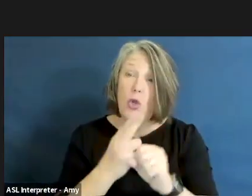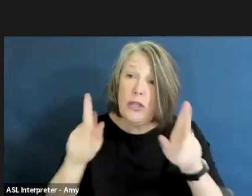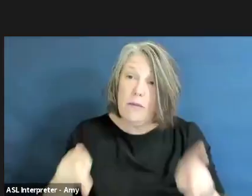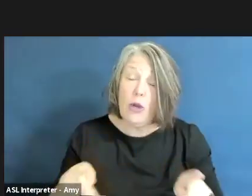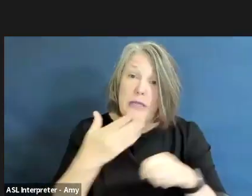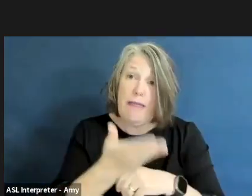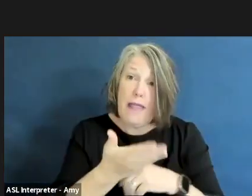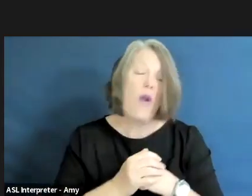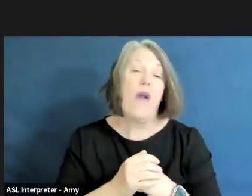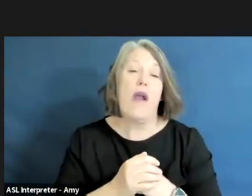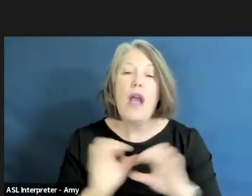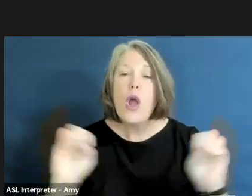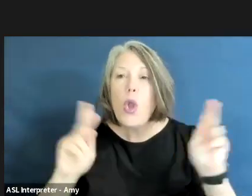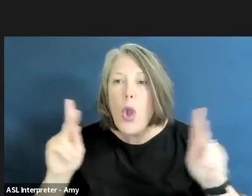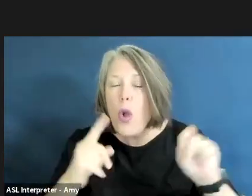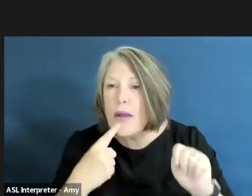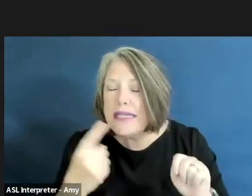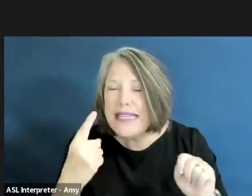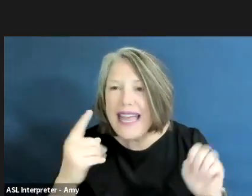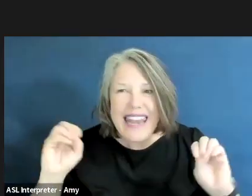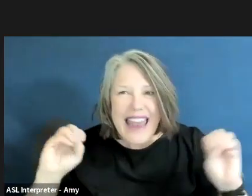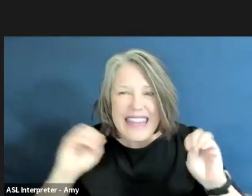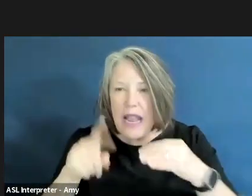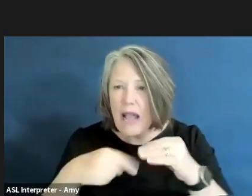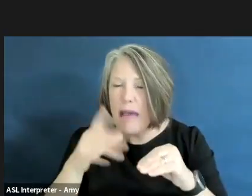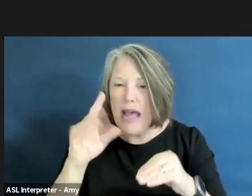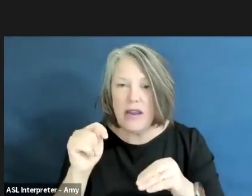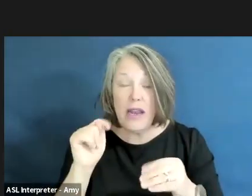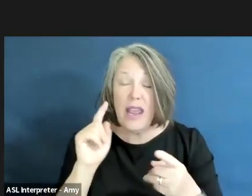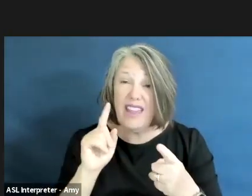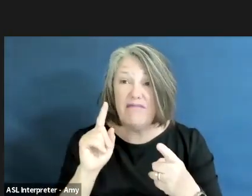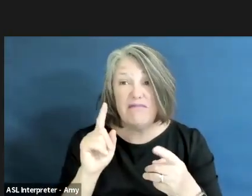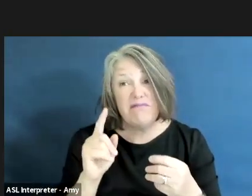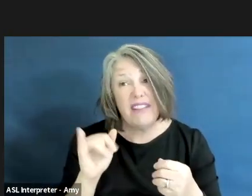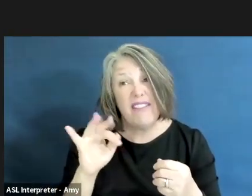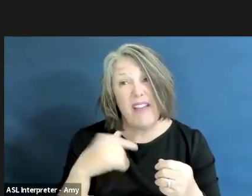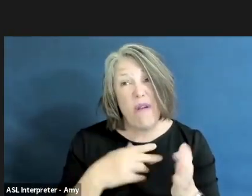no one said anything to me about it. And to be honest, I think